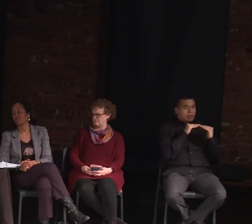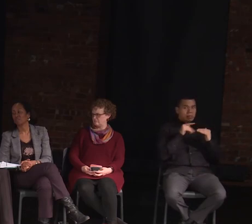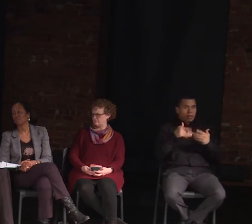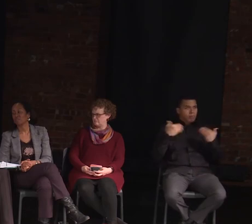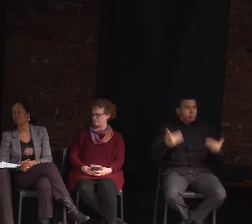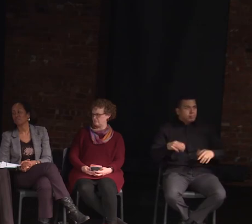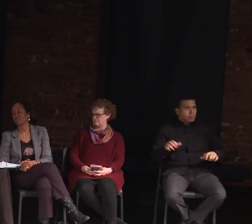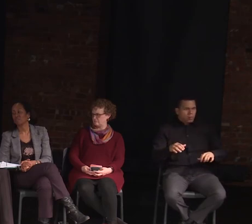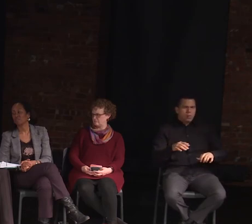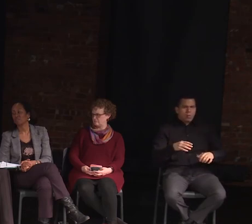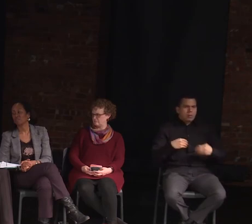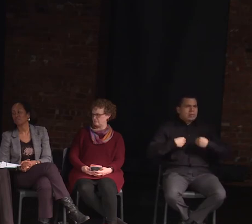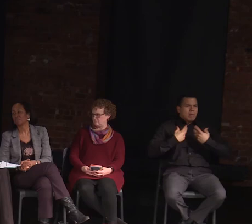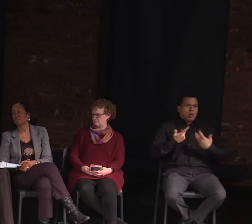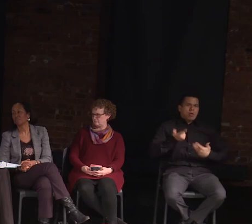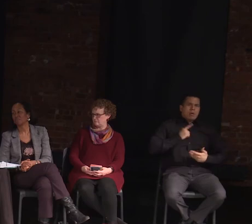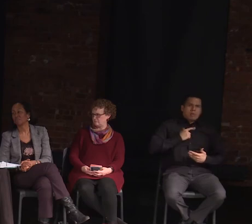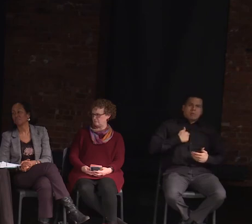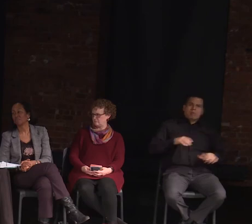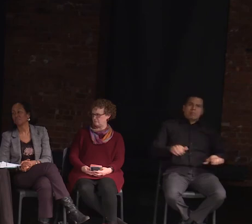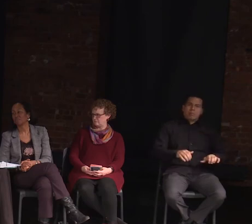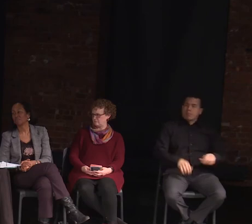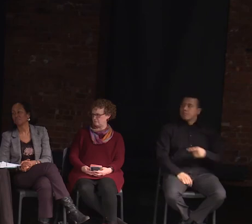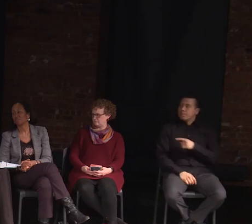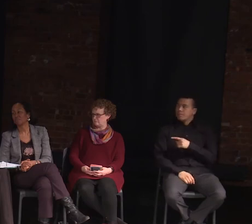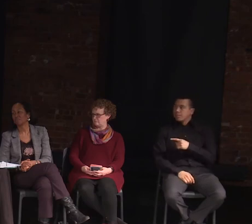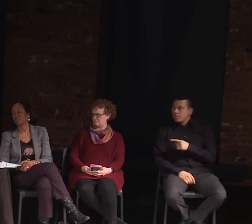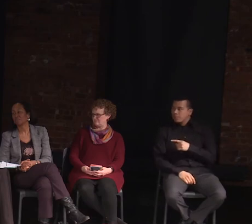Tom: I have been reading that very long titled report.